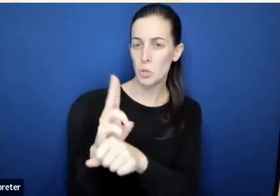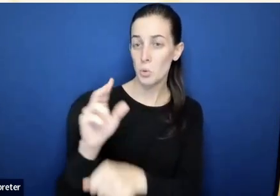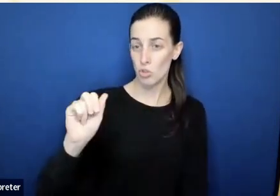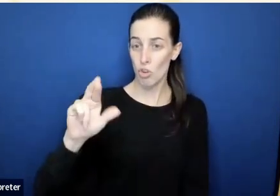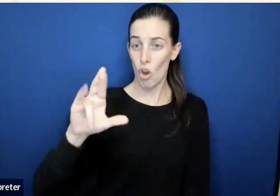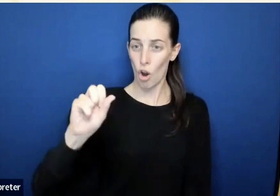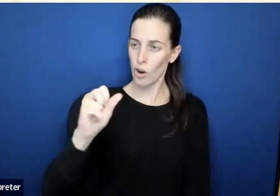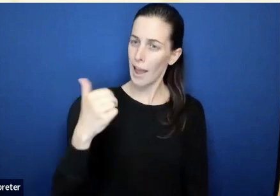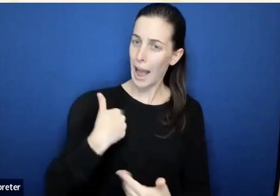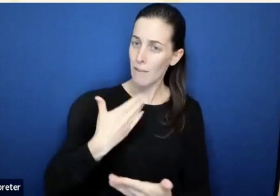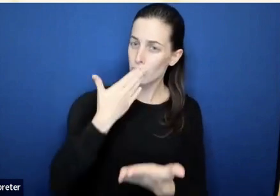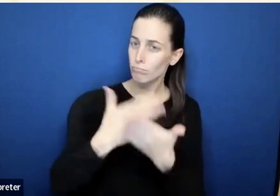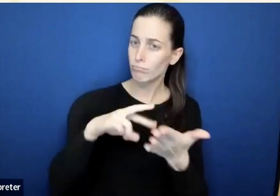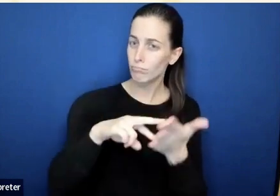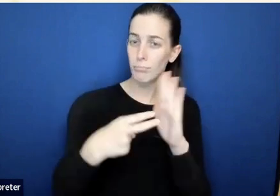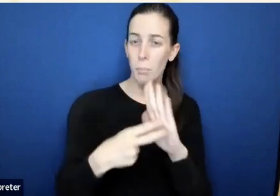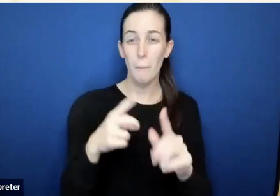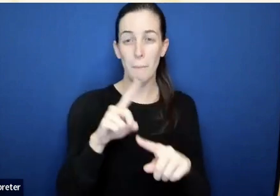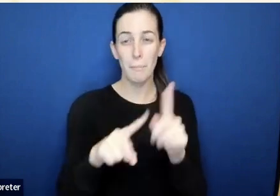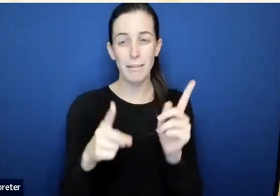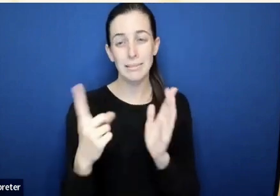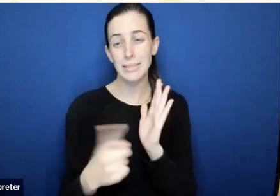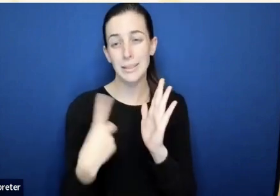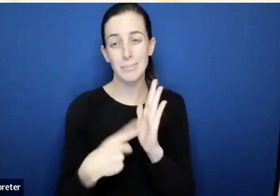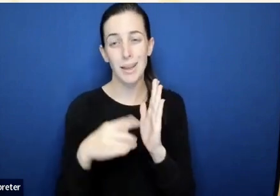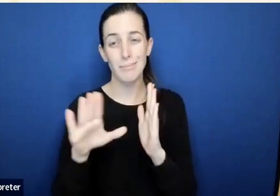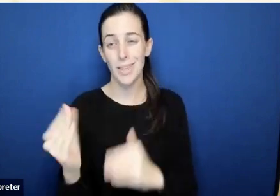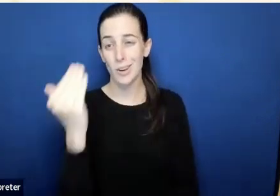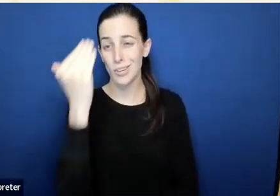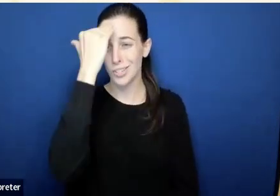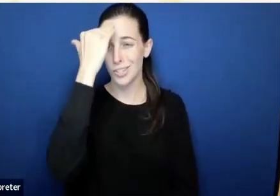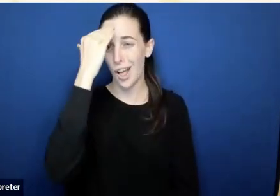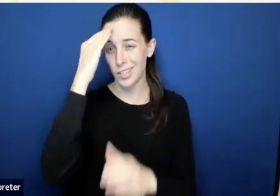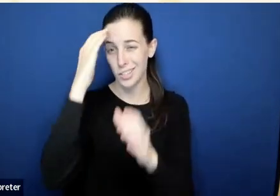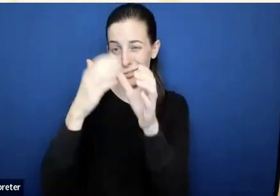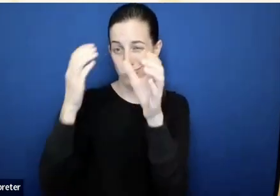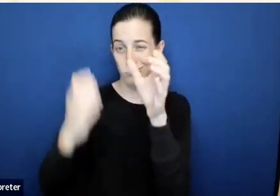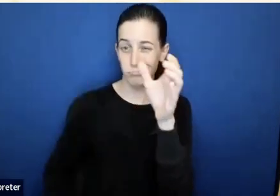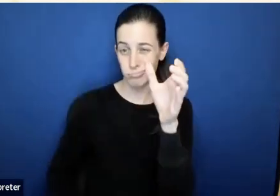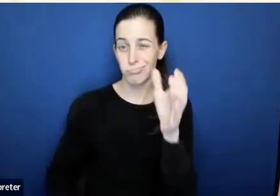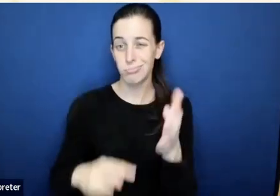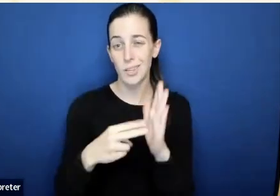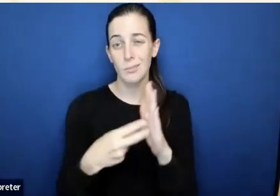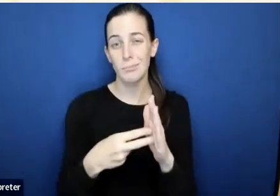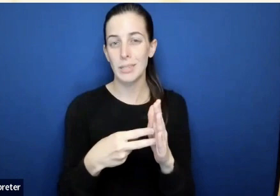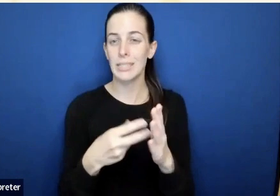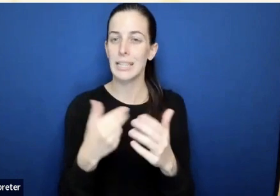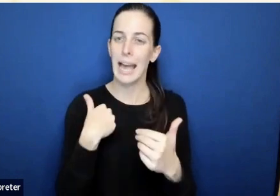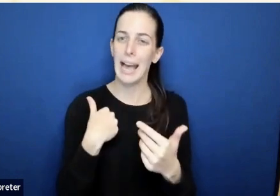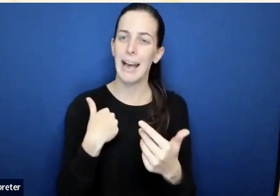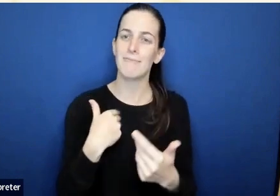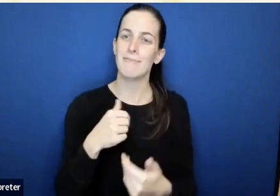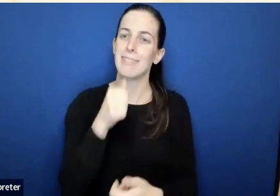but without sufficient knowledge, they may fall in trap of bad ARIA and may end up in creating inaccessible solutions.